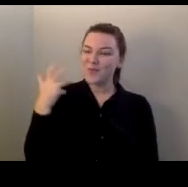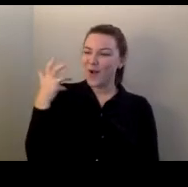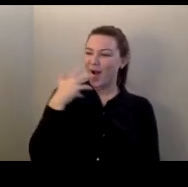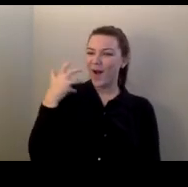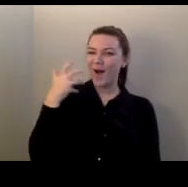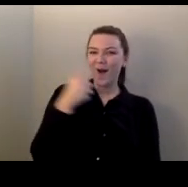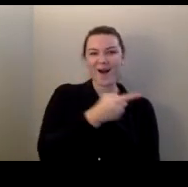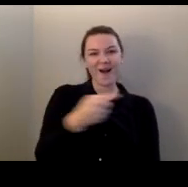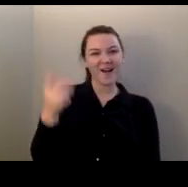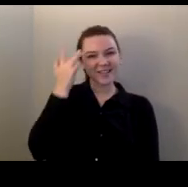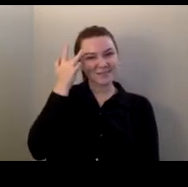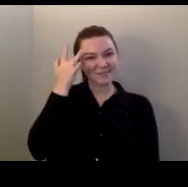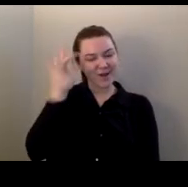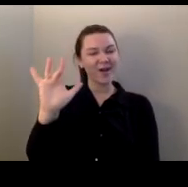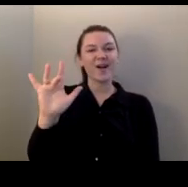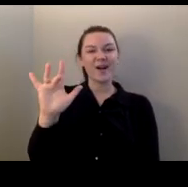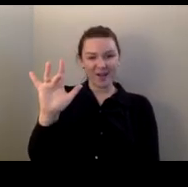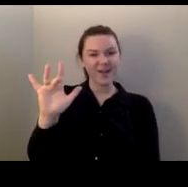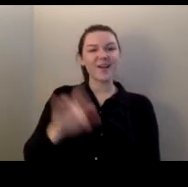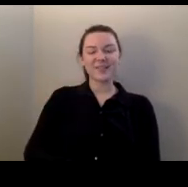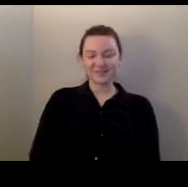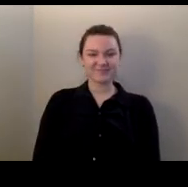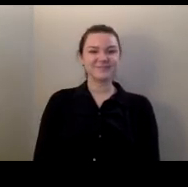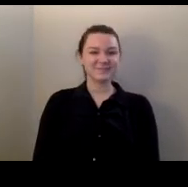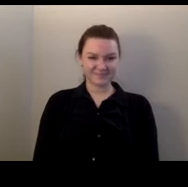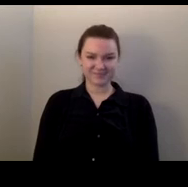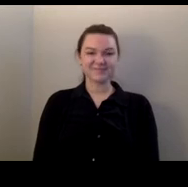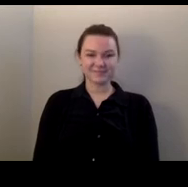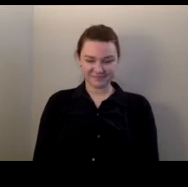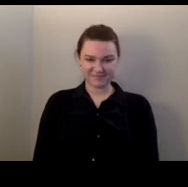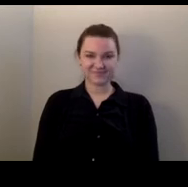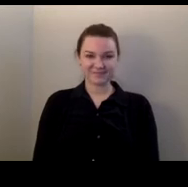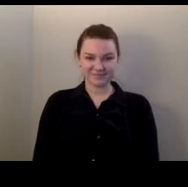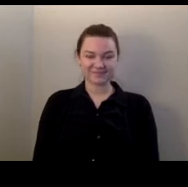[Kathy] Yeah, Liza, Pua, Sean, everybody, everybody,